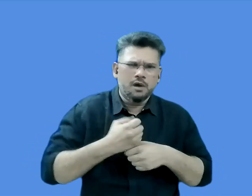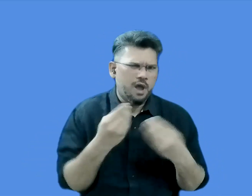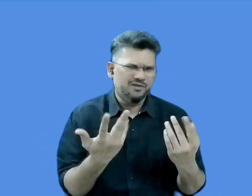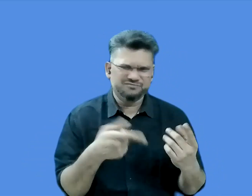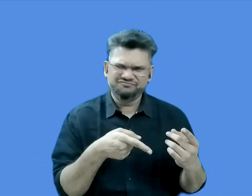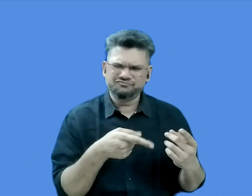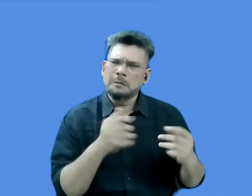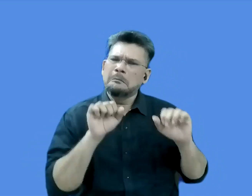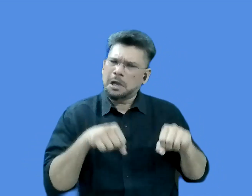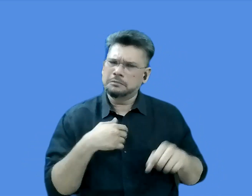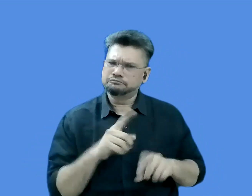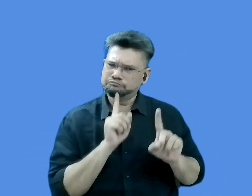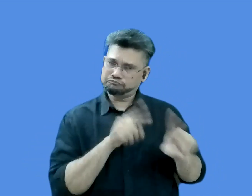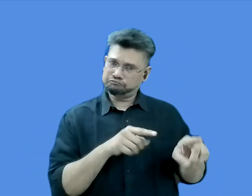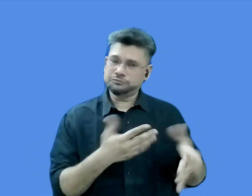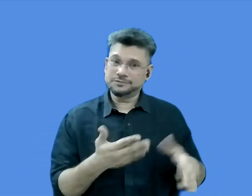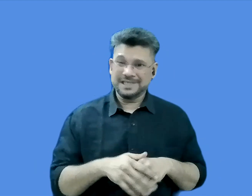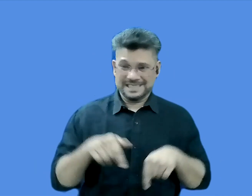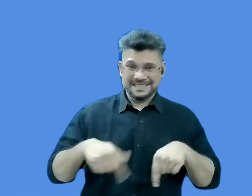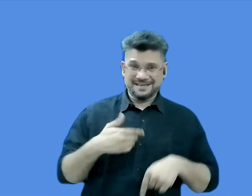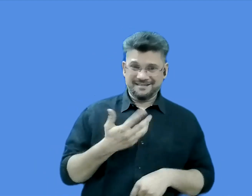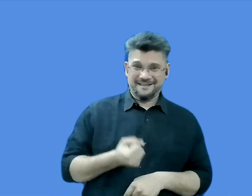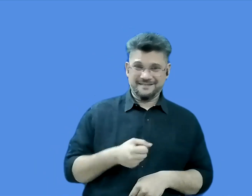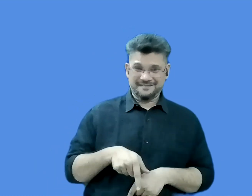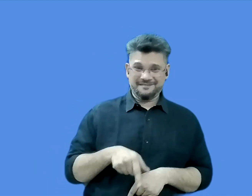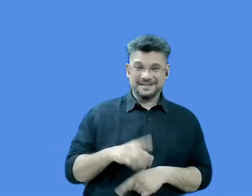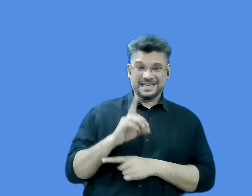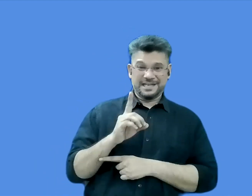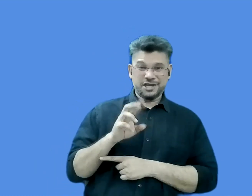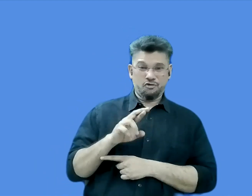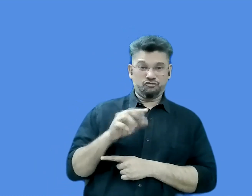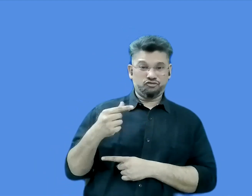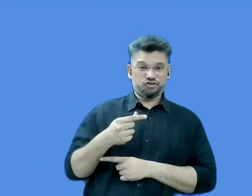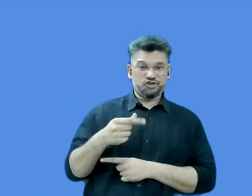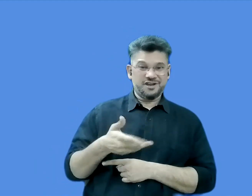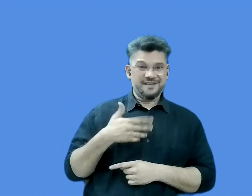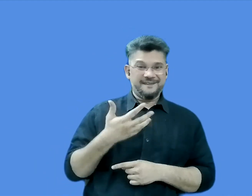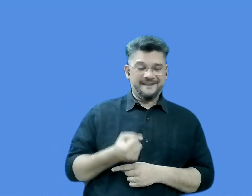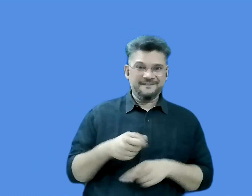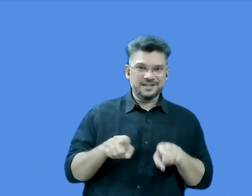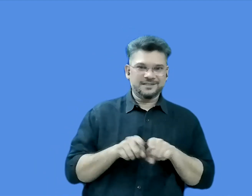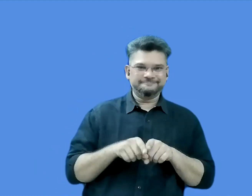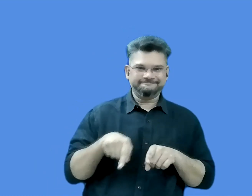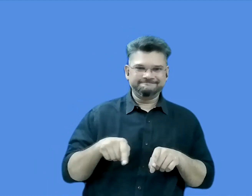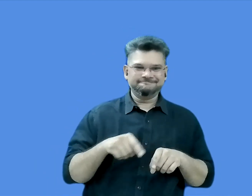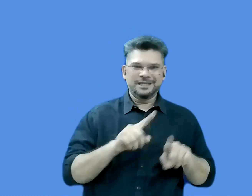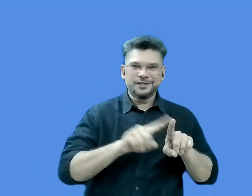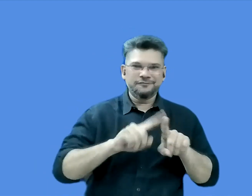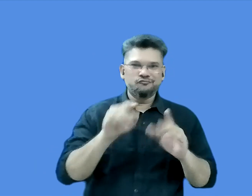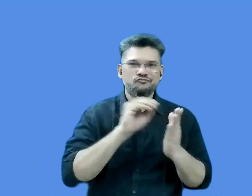I can try to respond to the question on best practices, it is a good one. I think this is the great